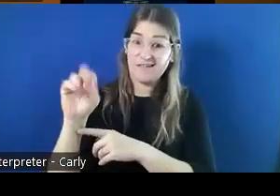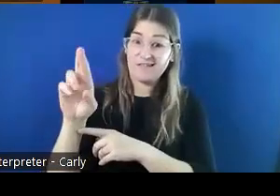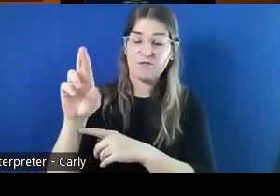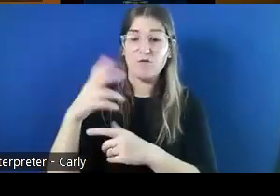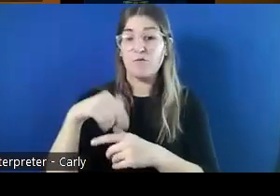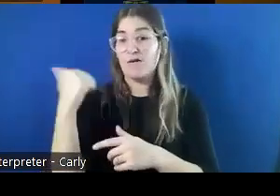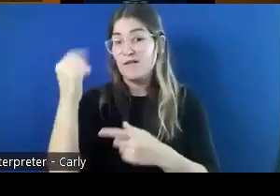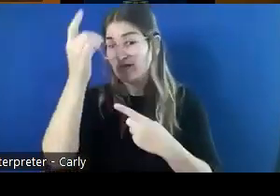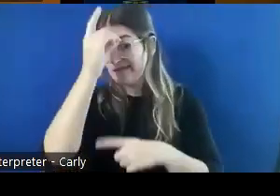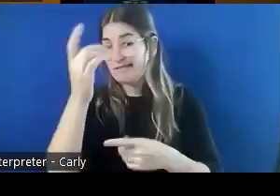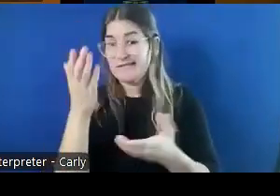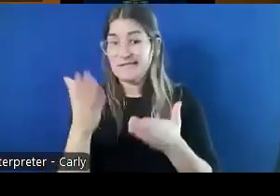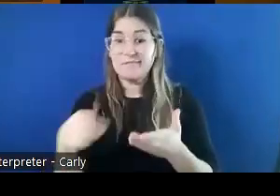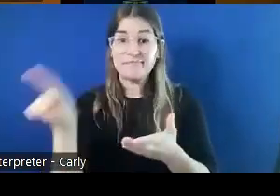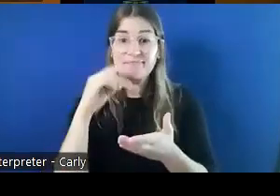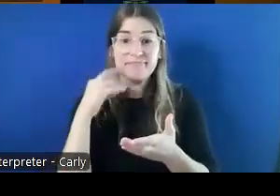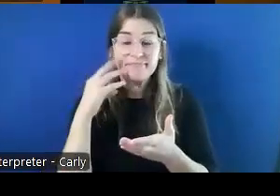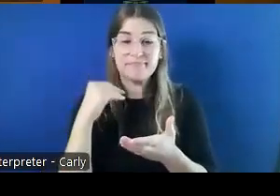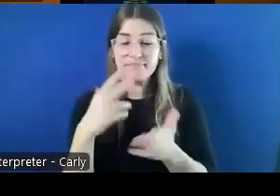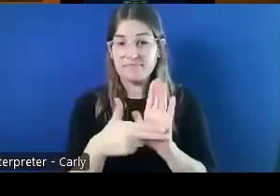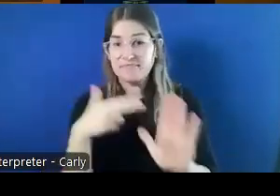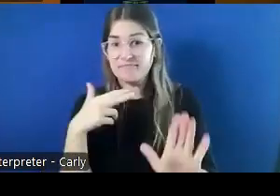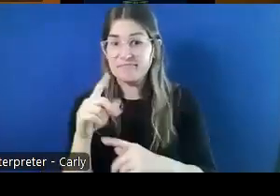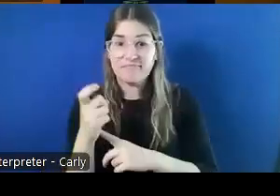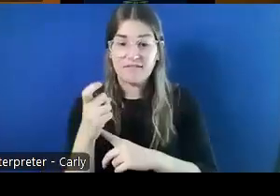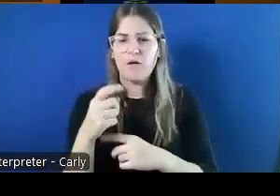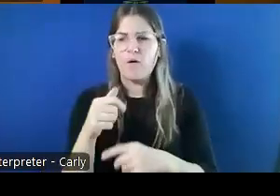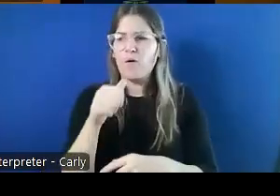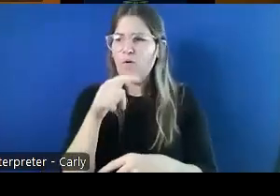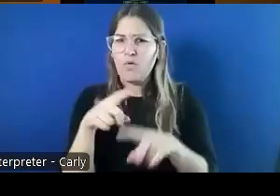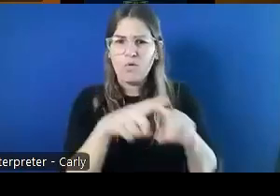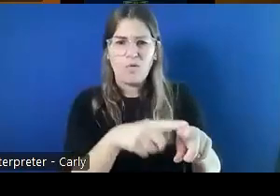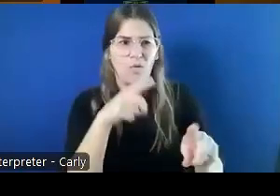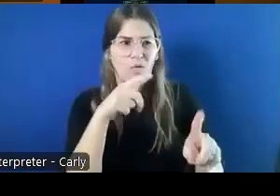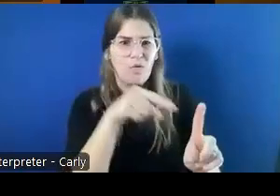patients might might be living with who who are they relying on so going back to that quote too